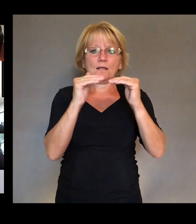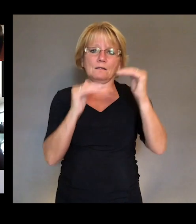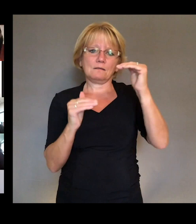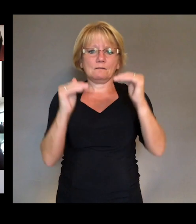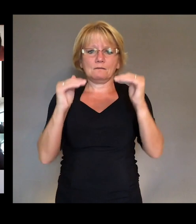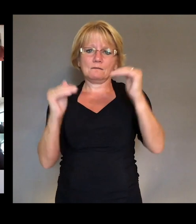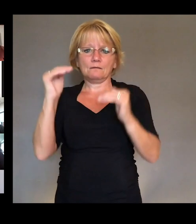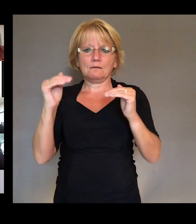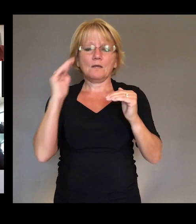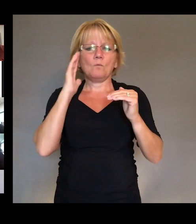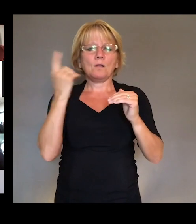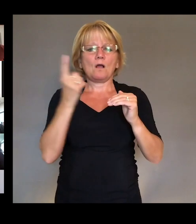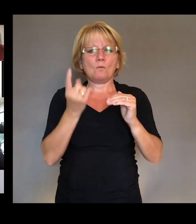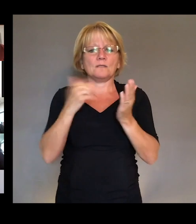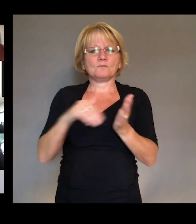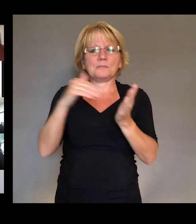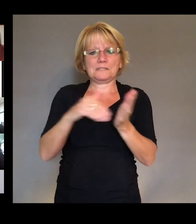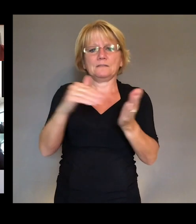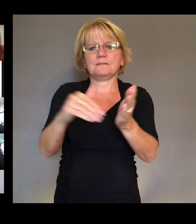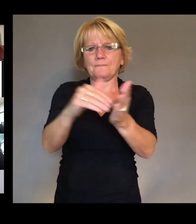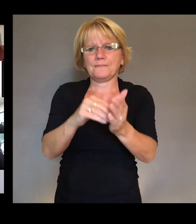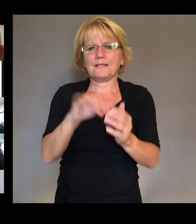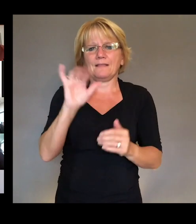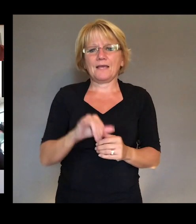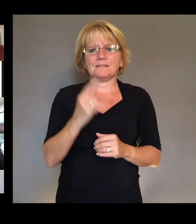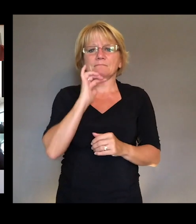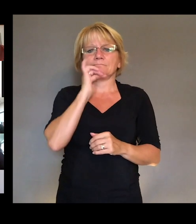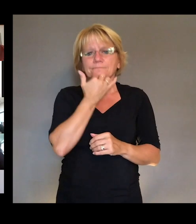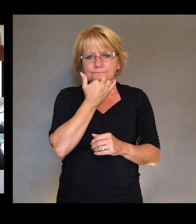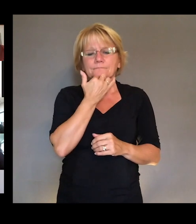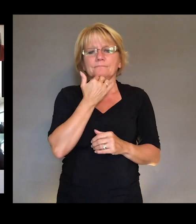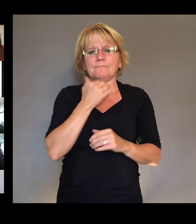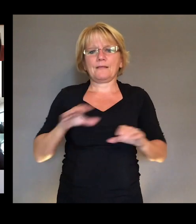structures of inequality will always reproduce themselves. That's the default action.